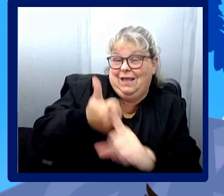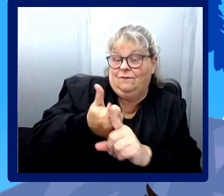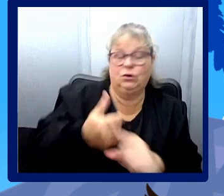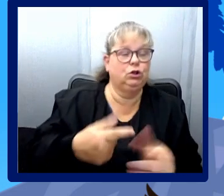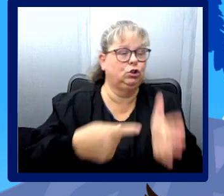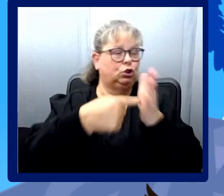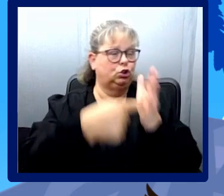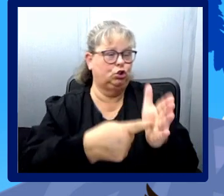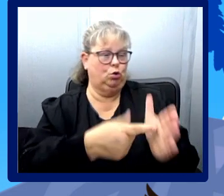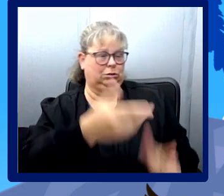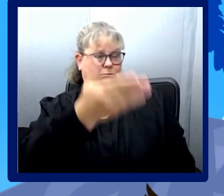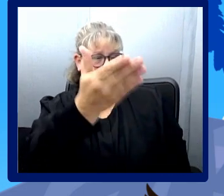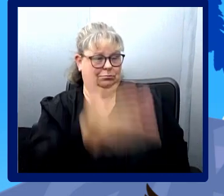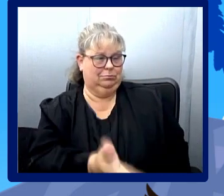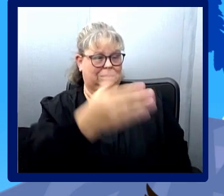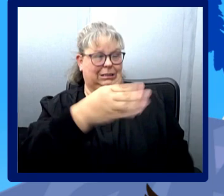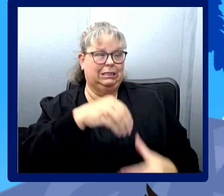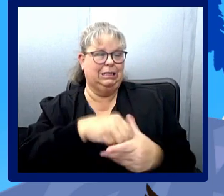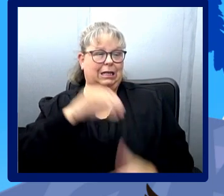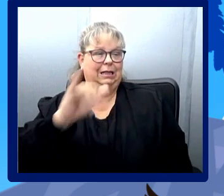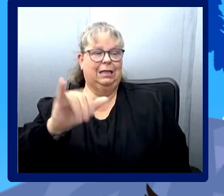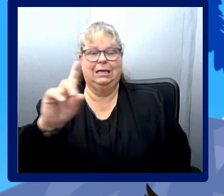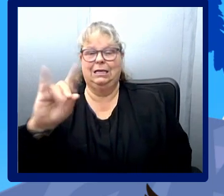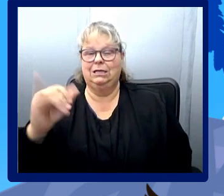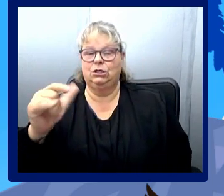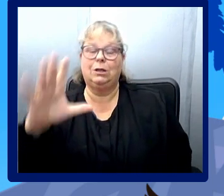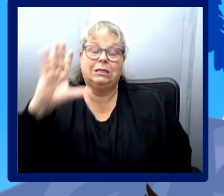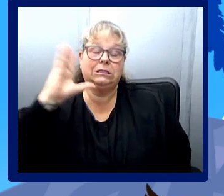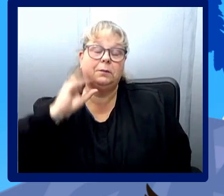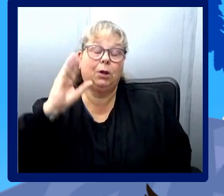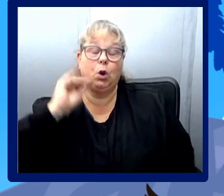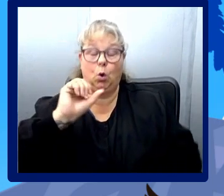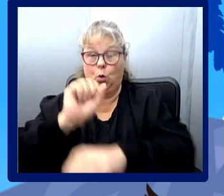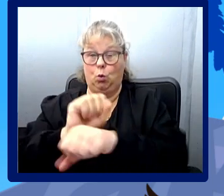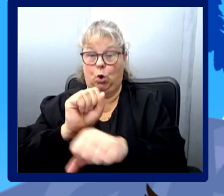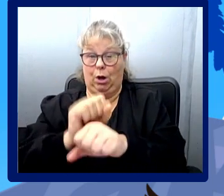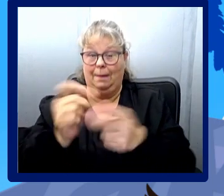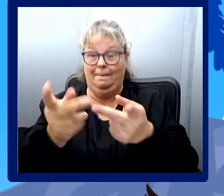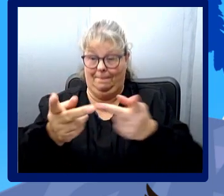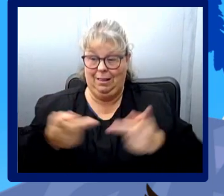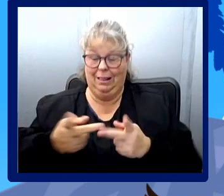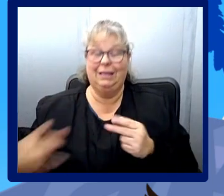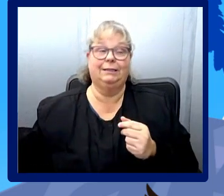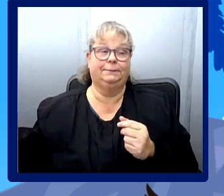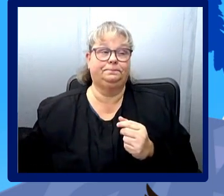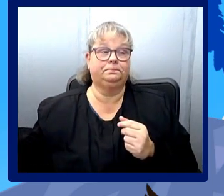It's really a great convenience, because you can work in the org or in the workspace.